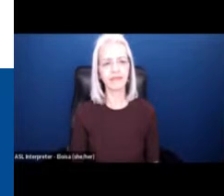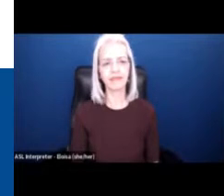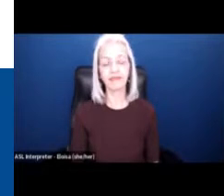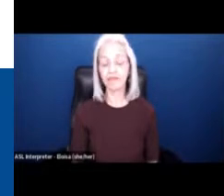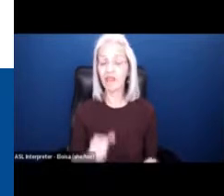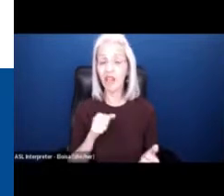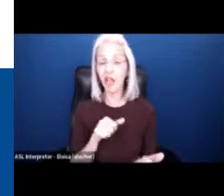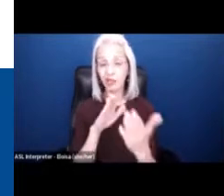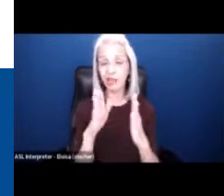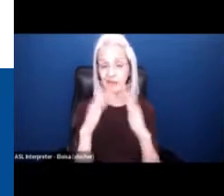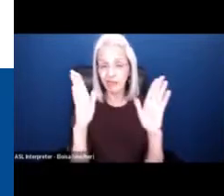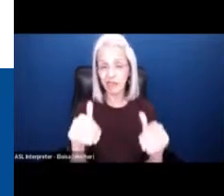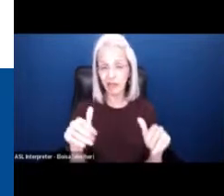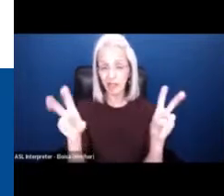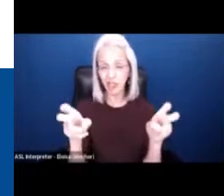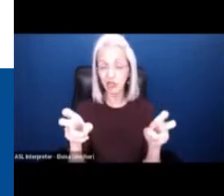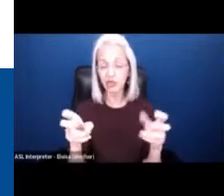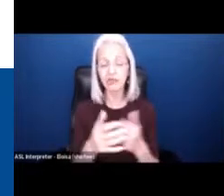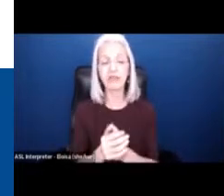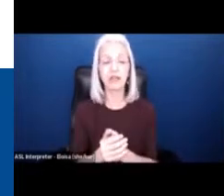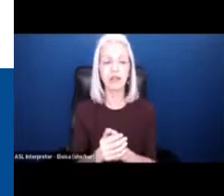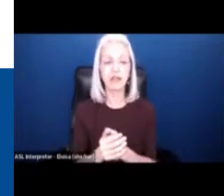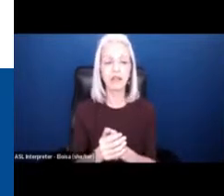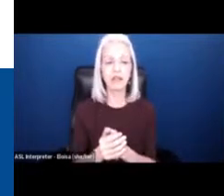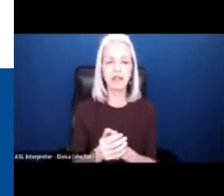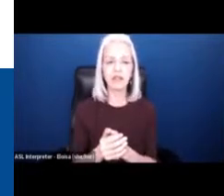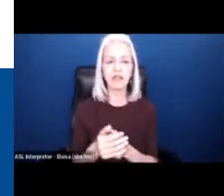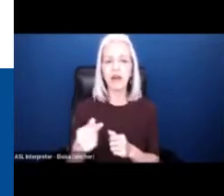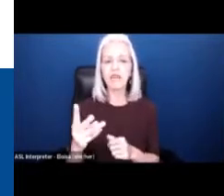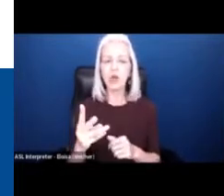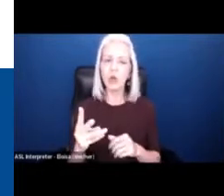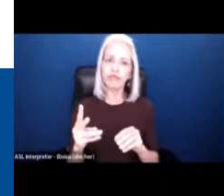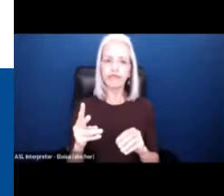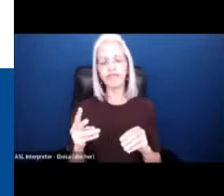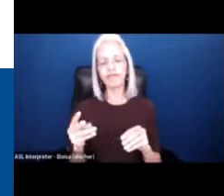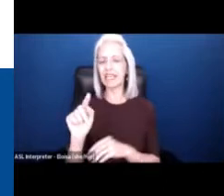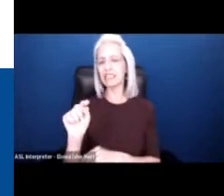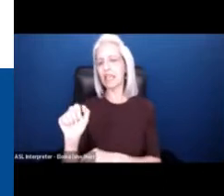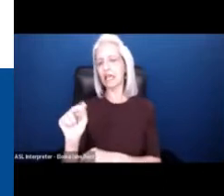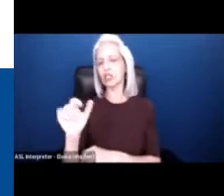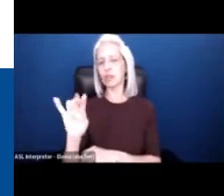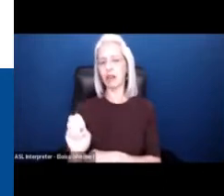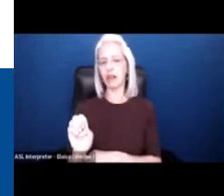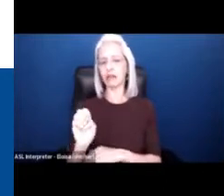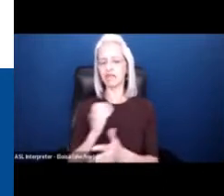systemic issues, there's a couple of tangible steps states can take. One is to think about